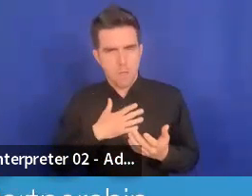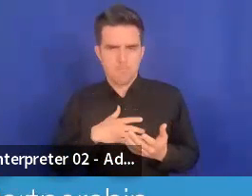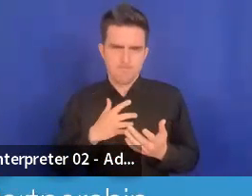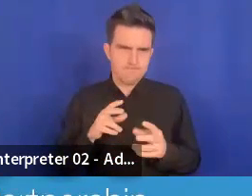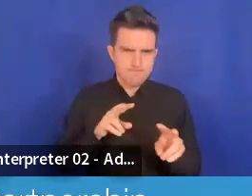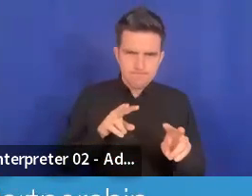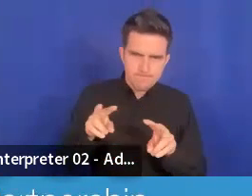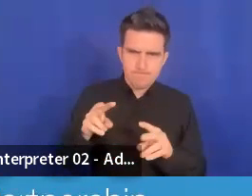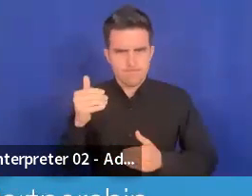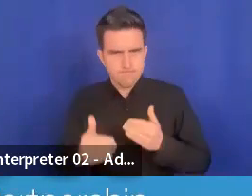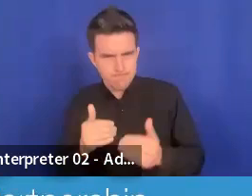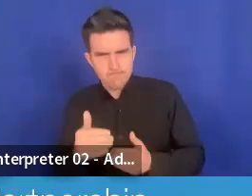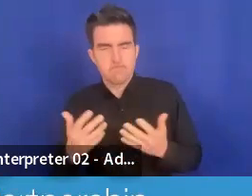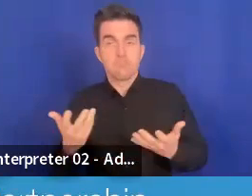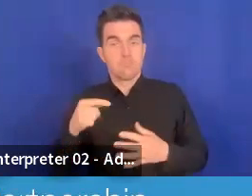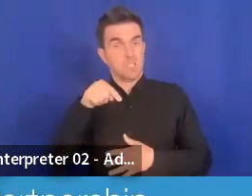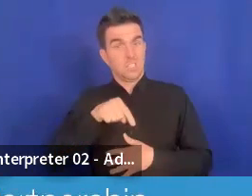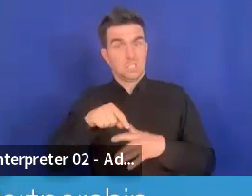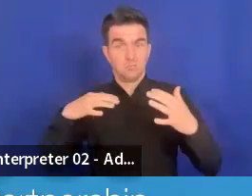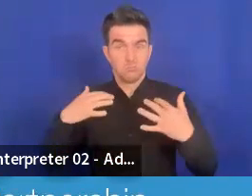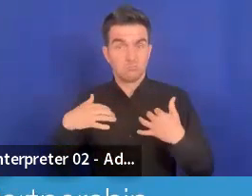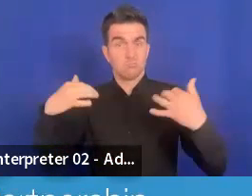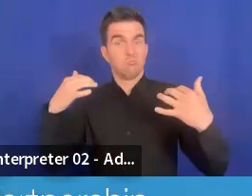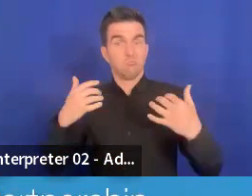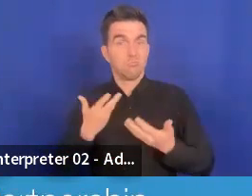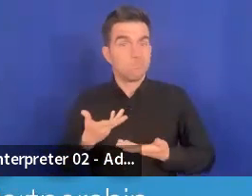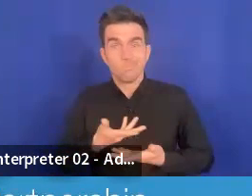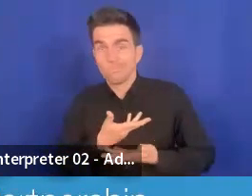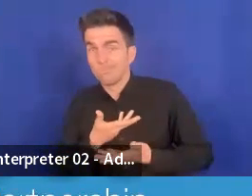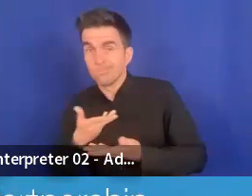that with you in our newsletter or other news flashes.